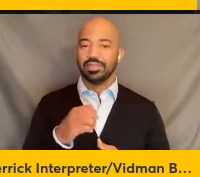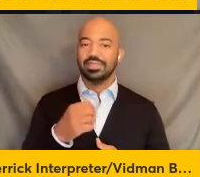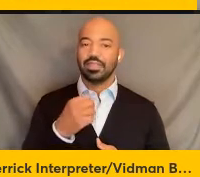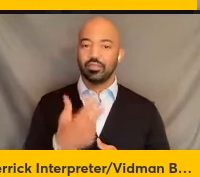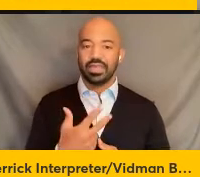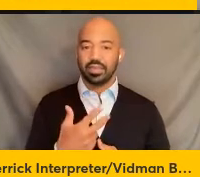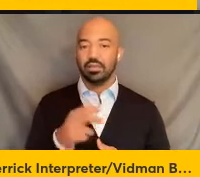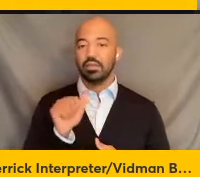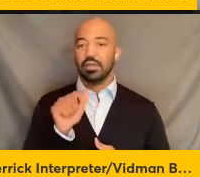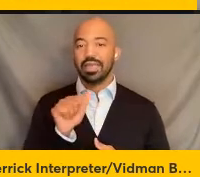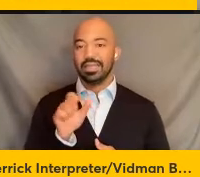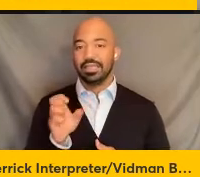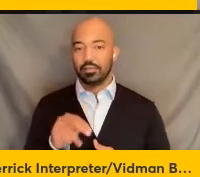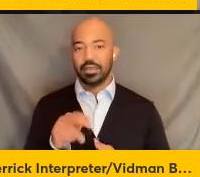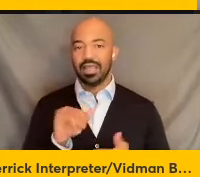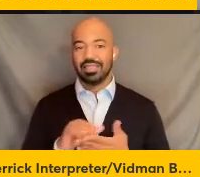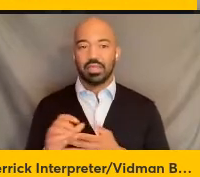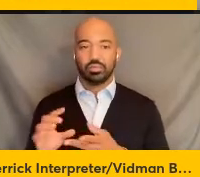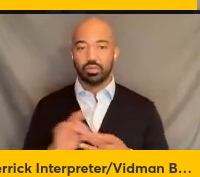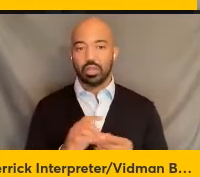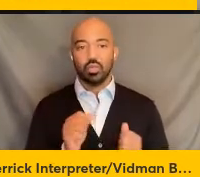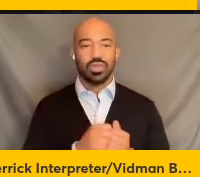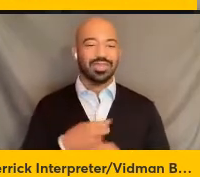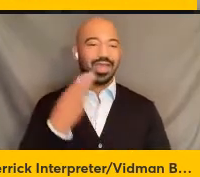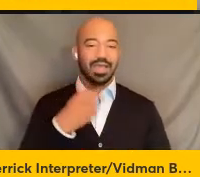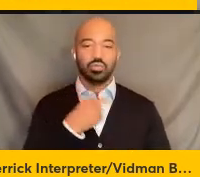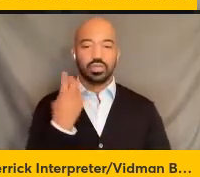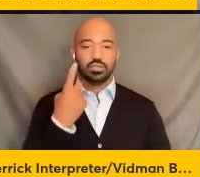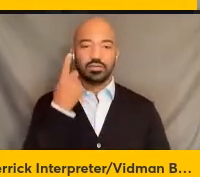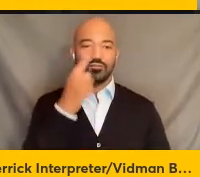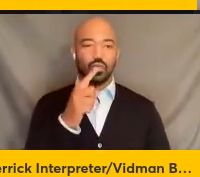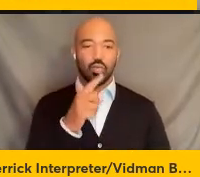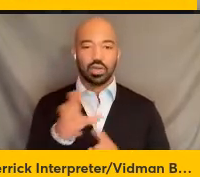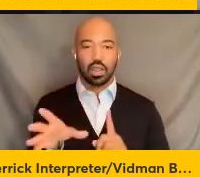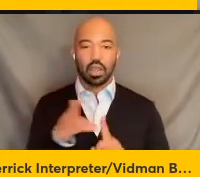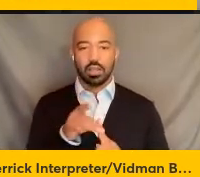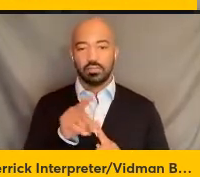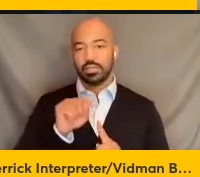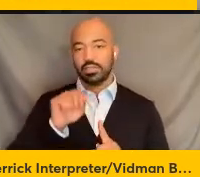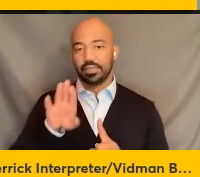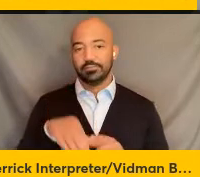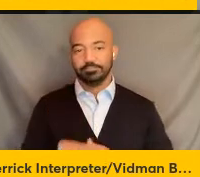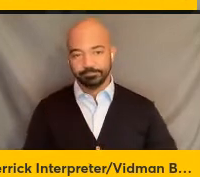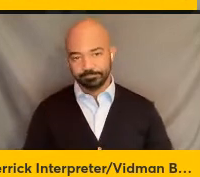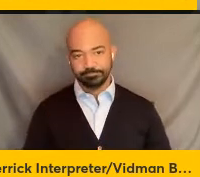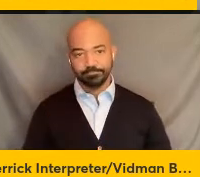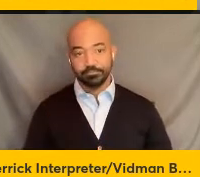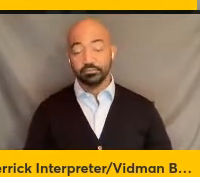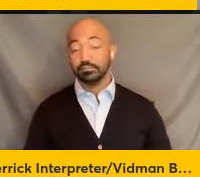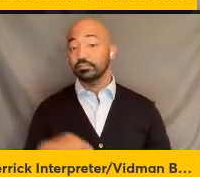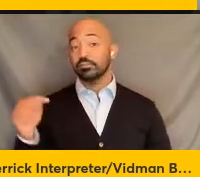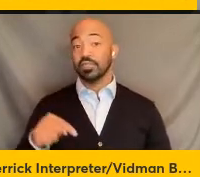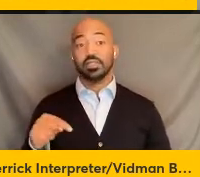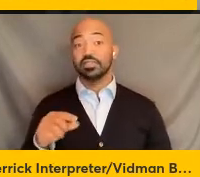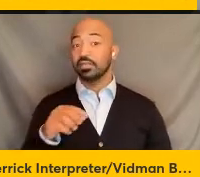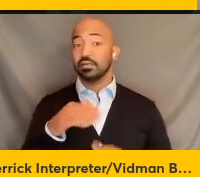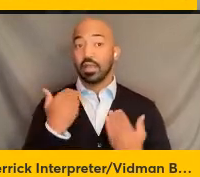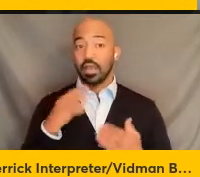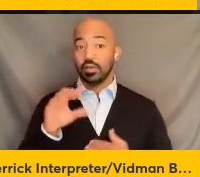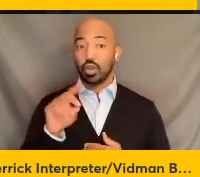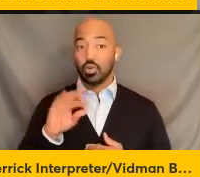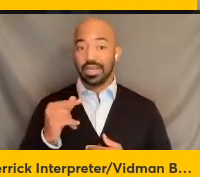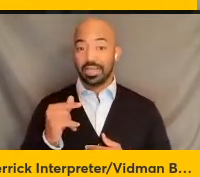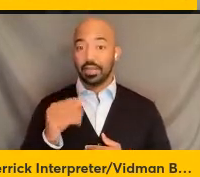minor allele was associated with higher risk of progression to TB. So, since this is an a non coding variant, how can we infer